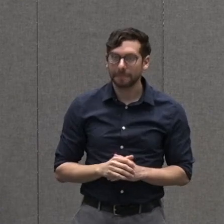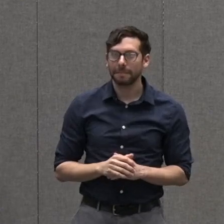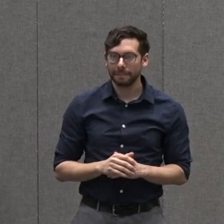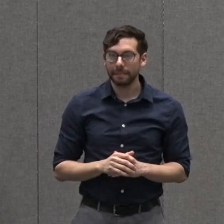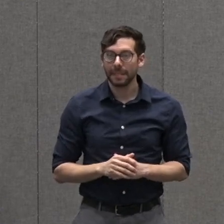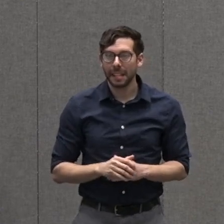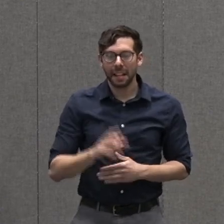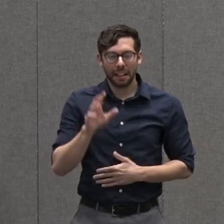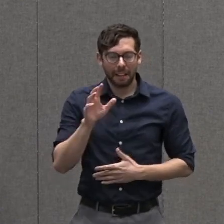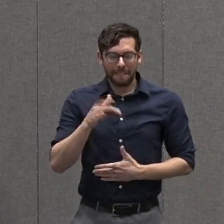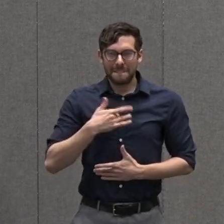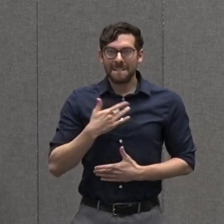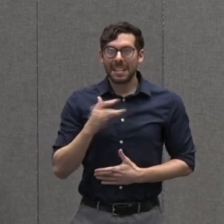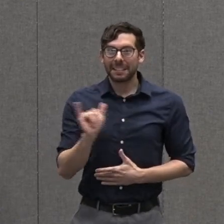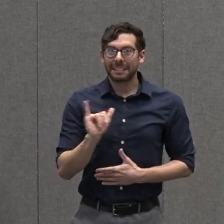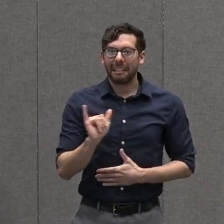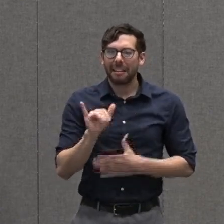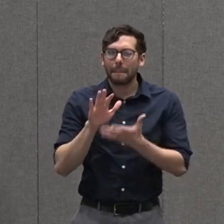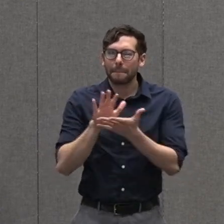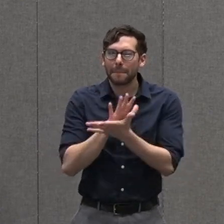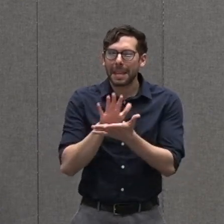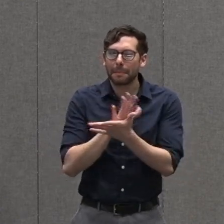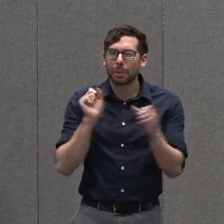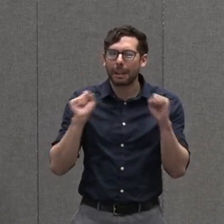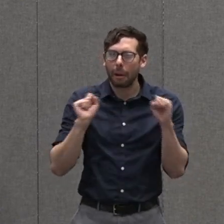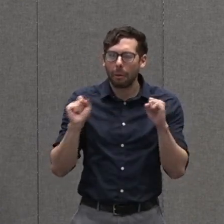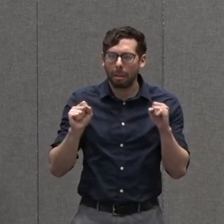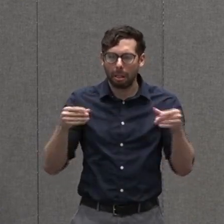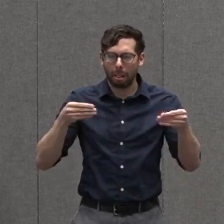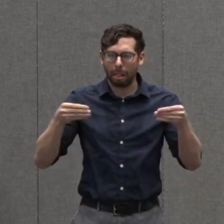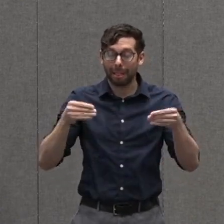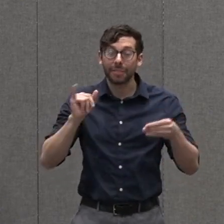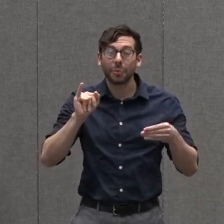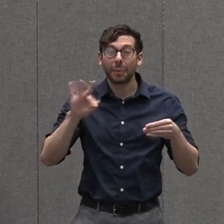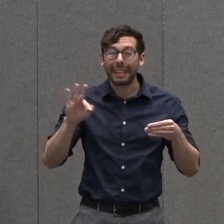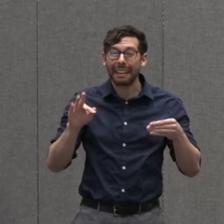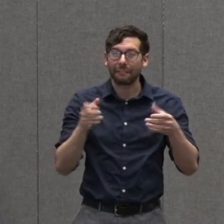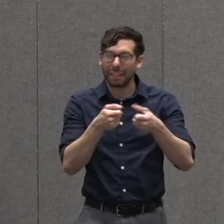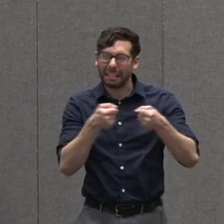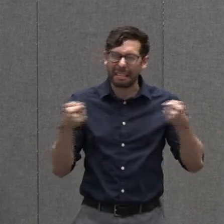And if we pull too hard, like a paper towel. - It'll tear, it'll tear. We will pull it apart, all right. Yeah, we don't wanna do that.